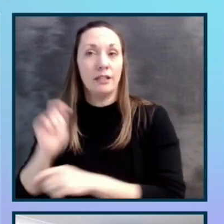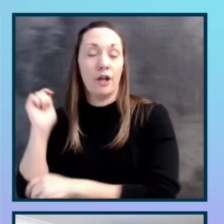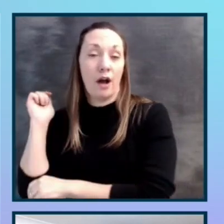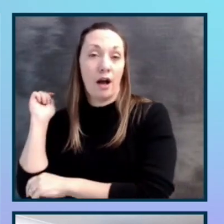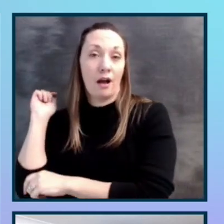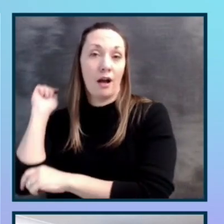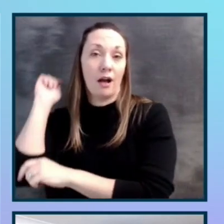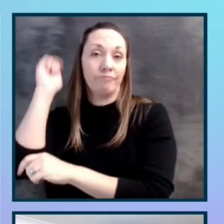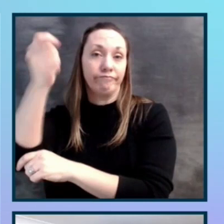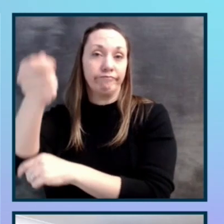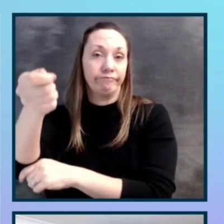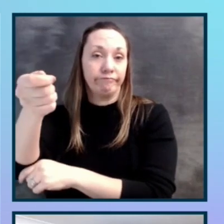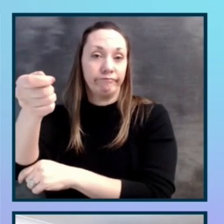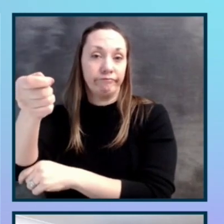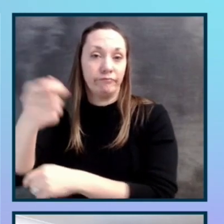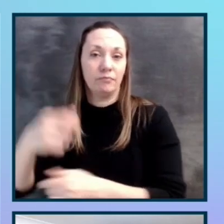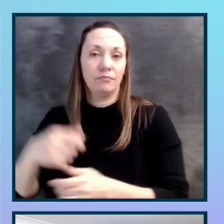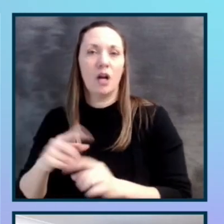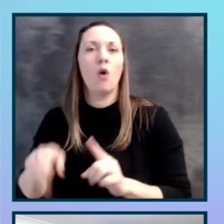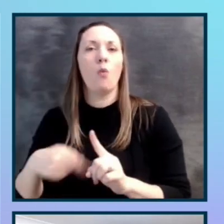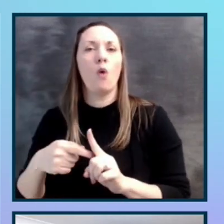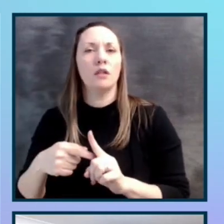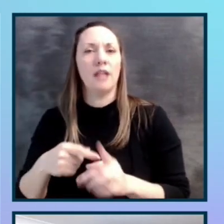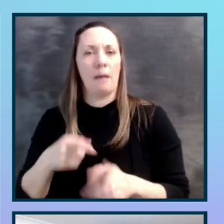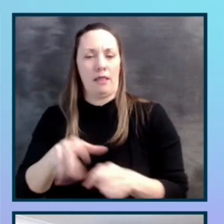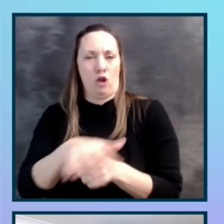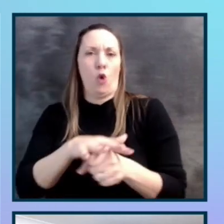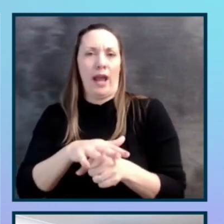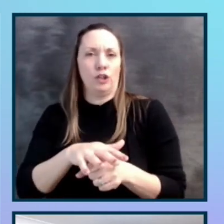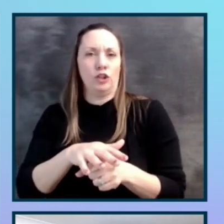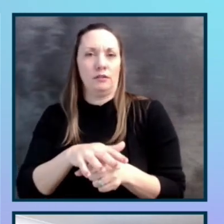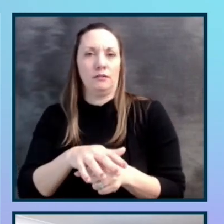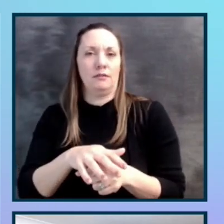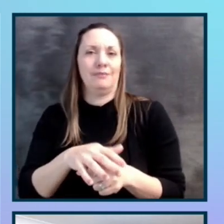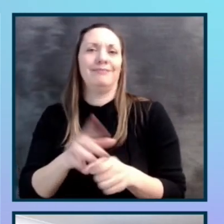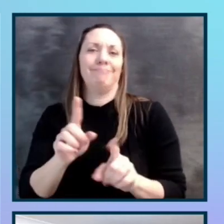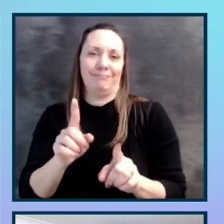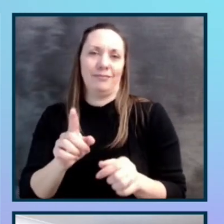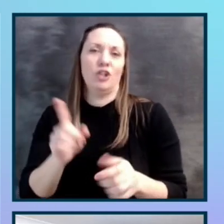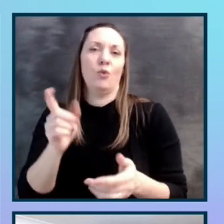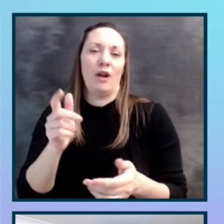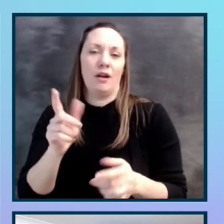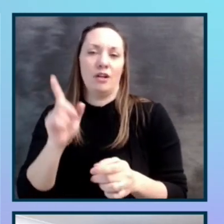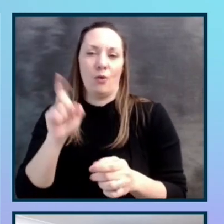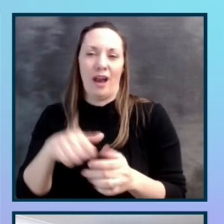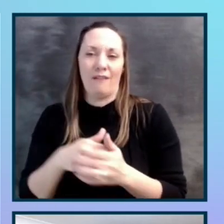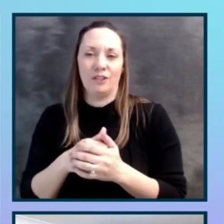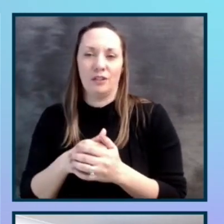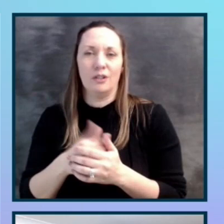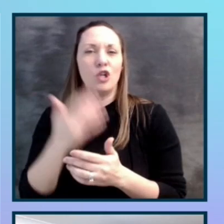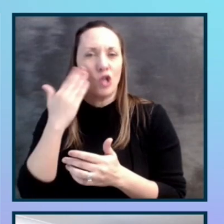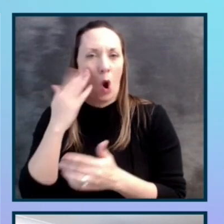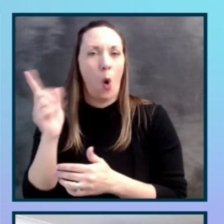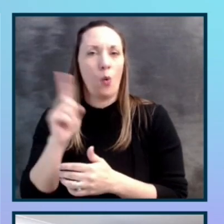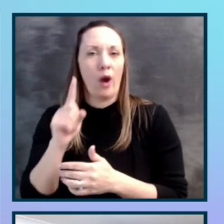once I'm guided to a location that is so again you know, you have to be either guided or know where you're going roughly at least not get